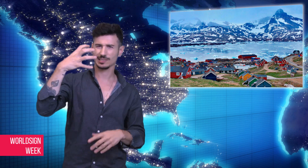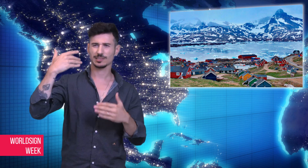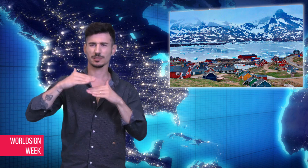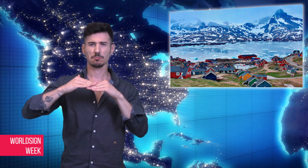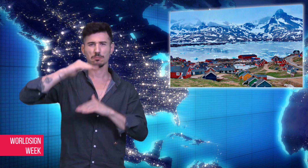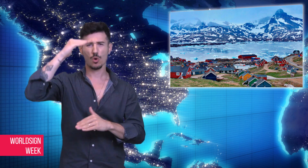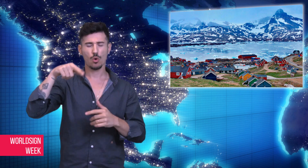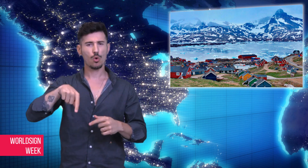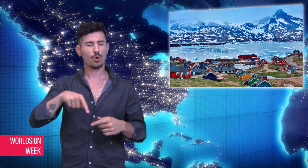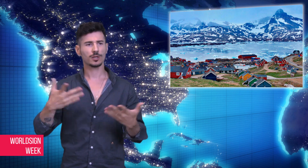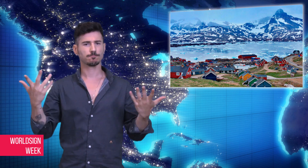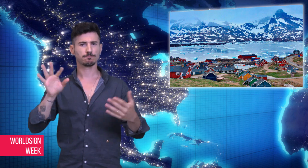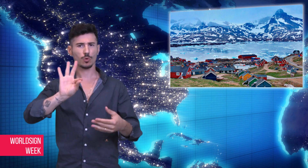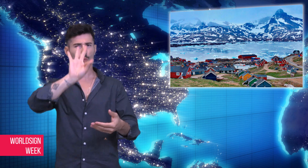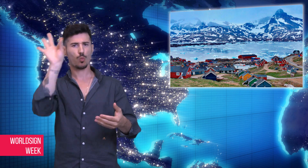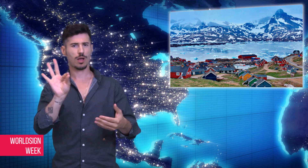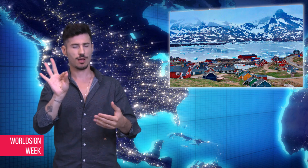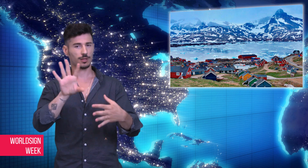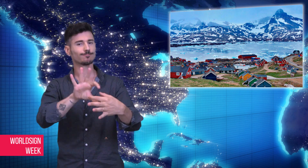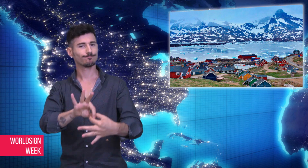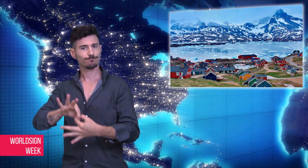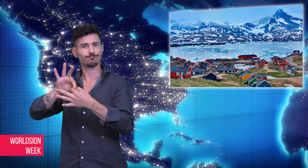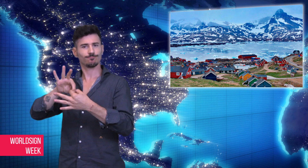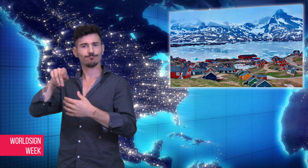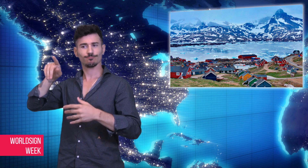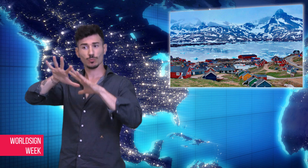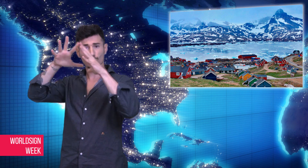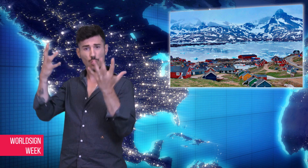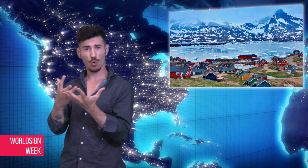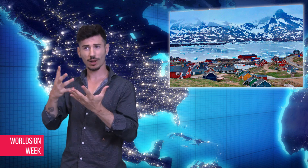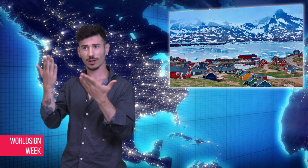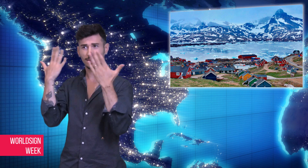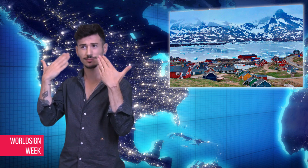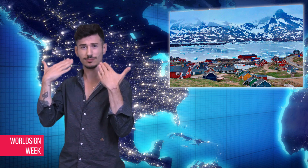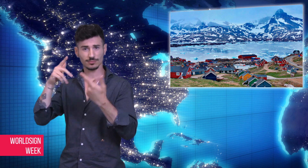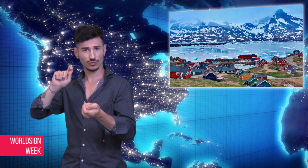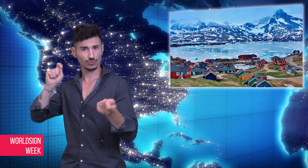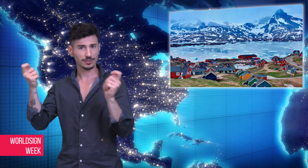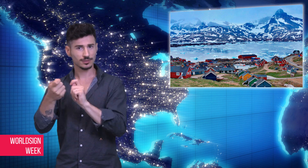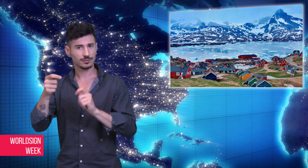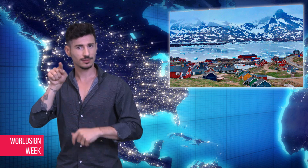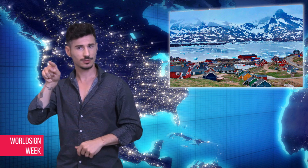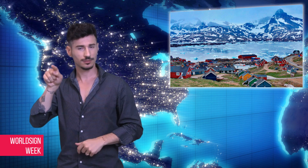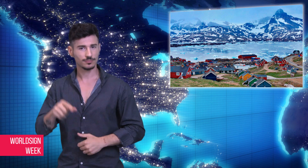record-breaking heat waves are caused by climate change.